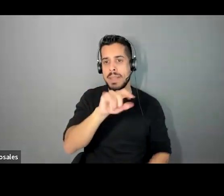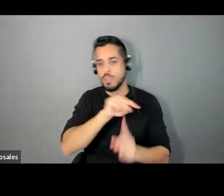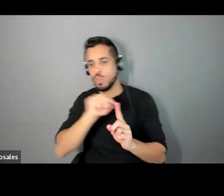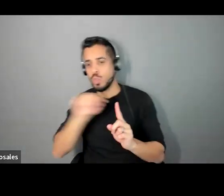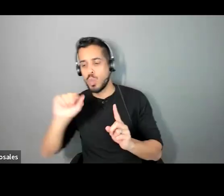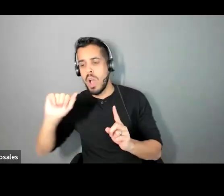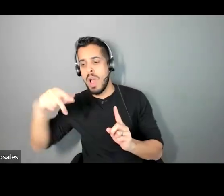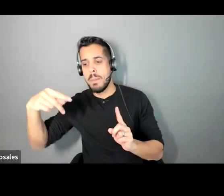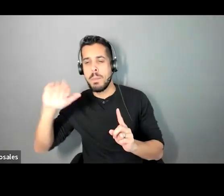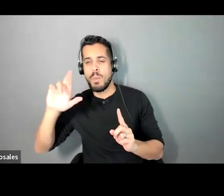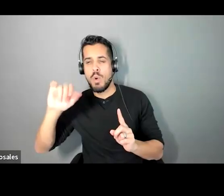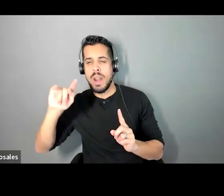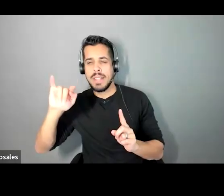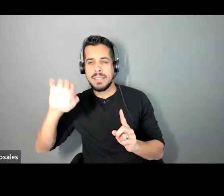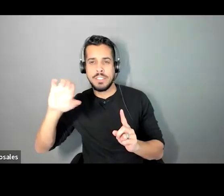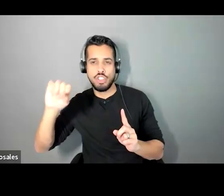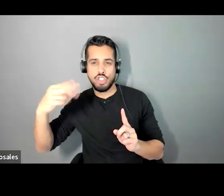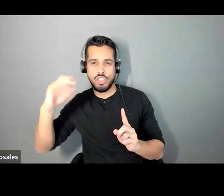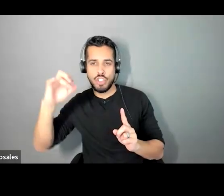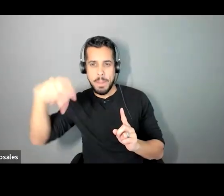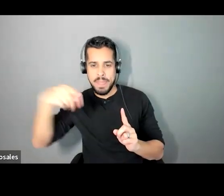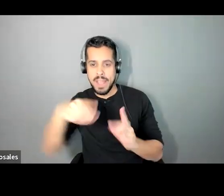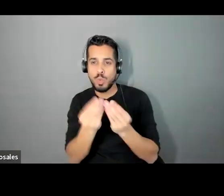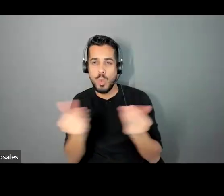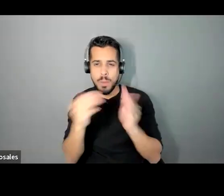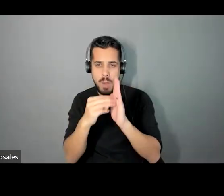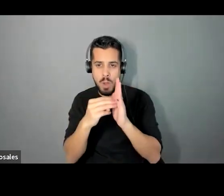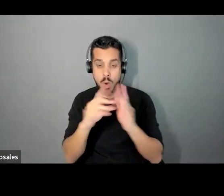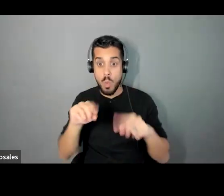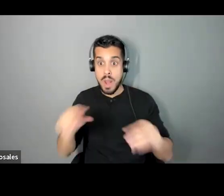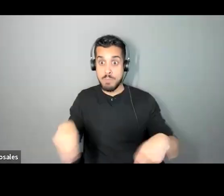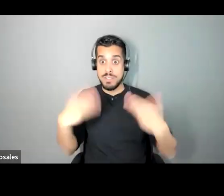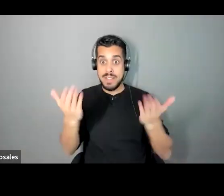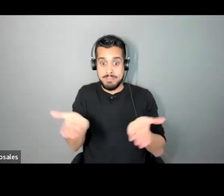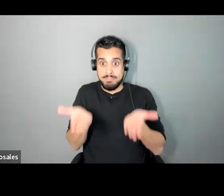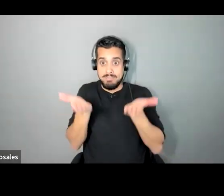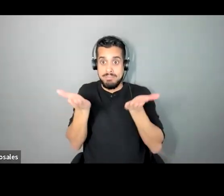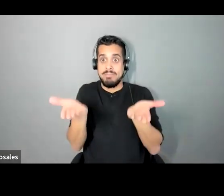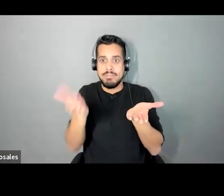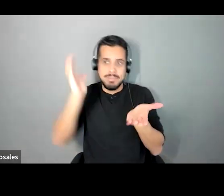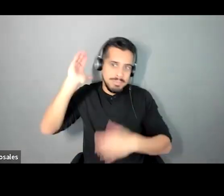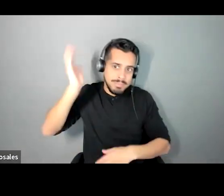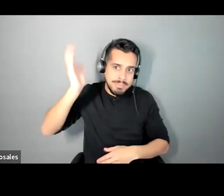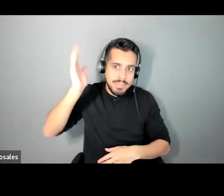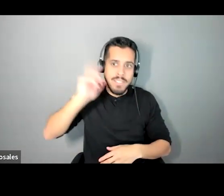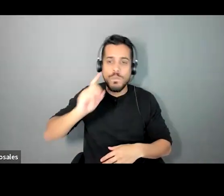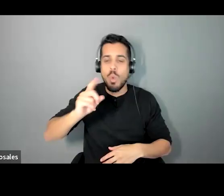And so when I've been able to present, uh... these kind of solutions to organizations, large and small,